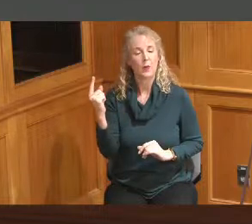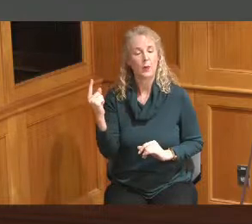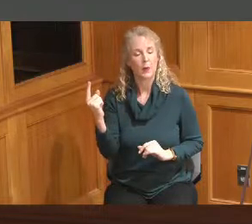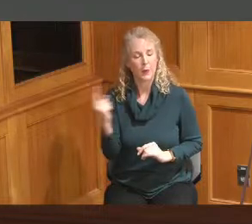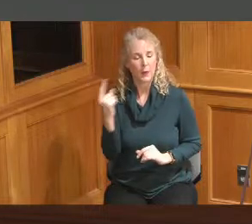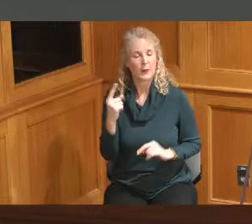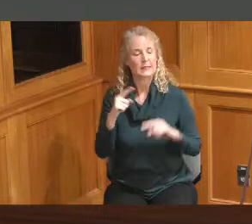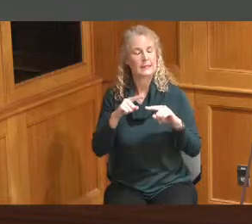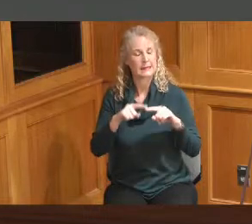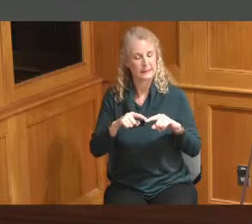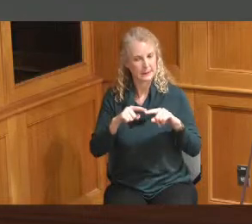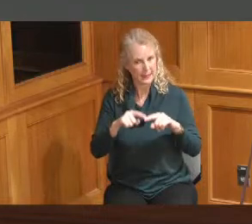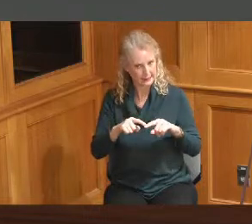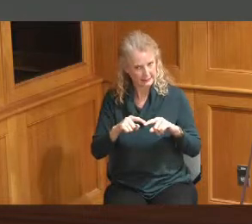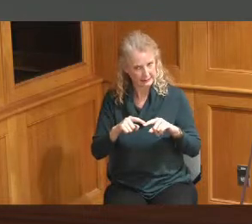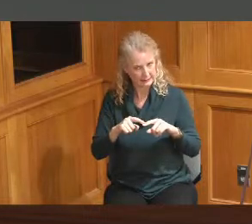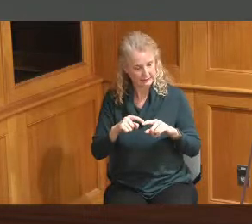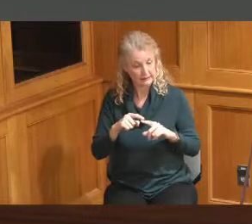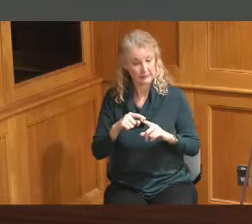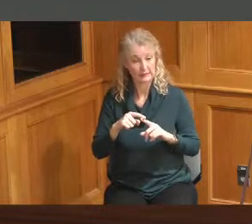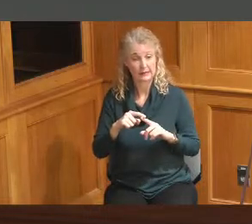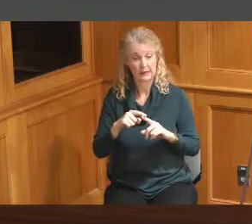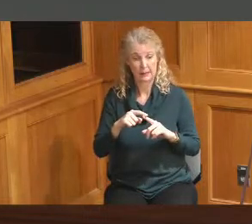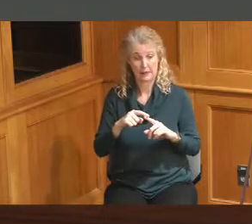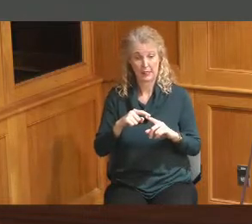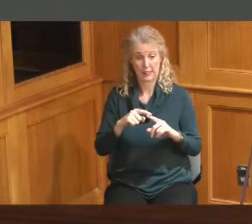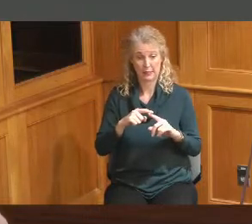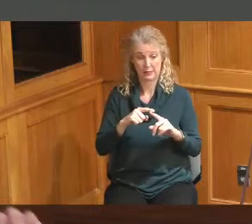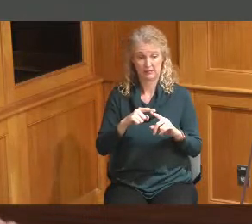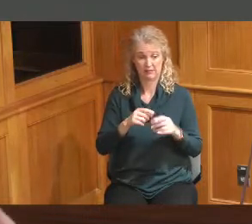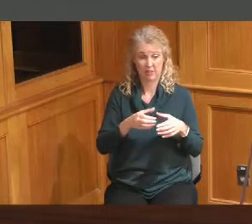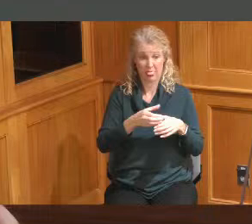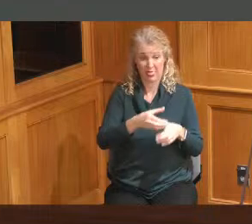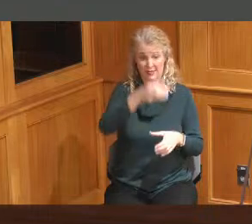from a u physical perspective as well as just PE sometimes when people hear it they don't don't